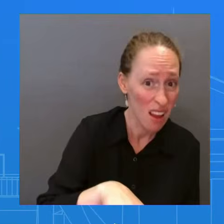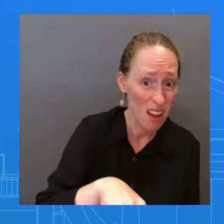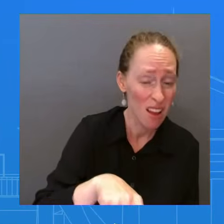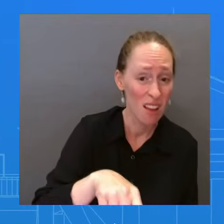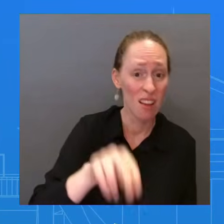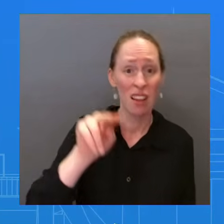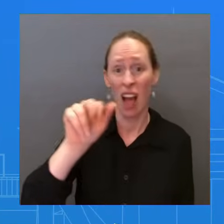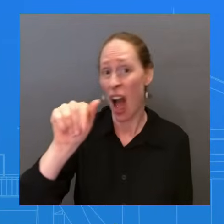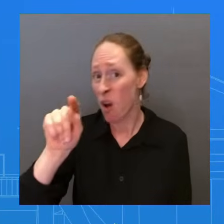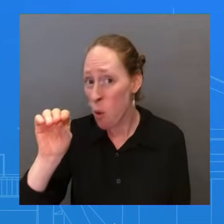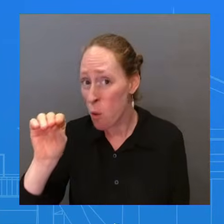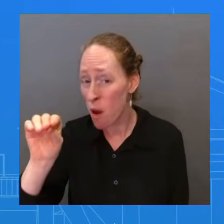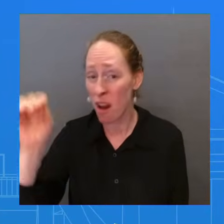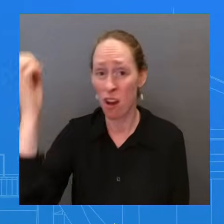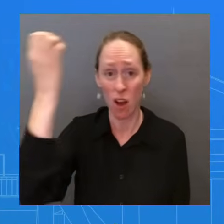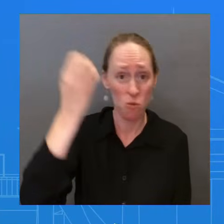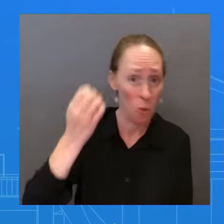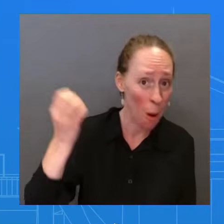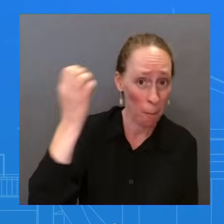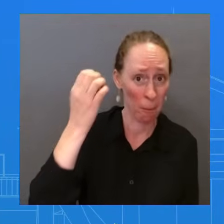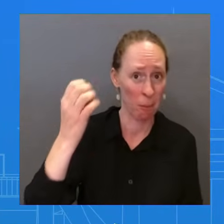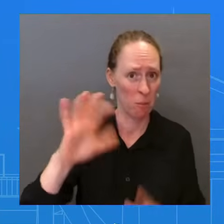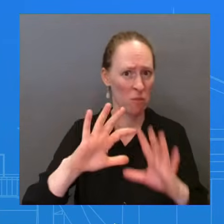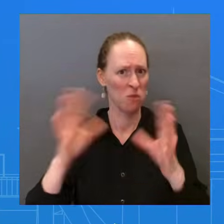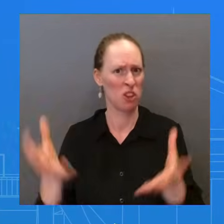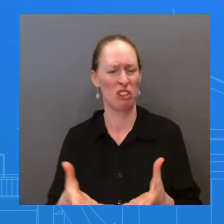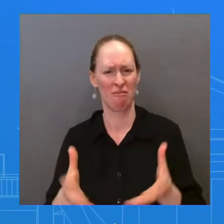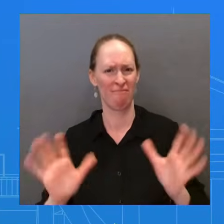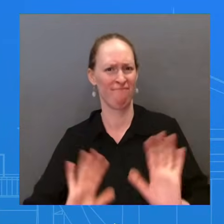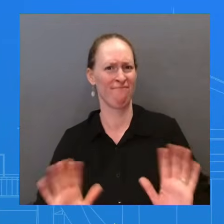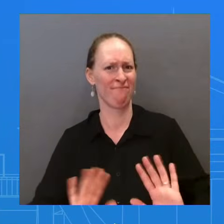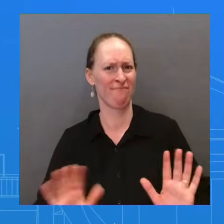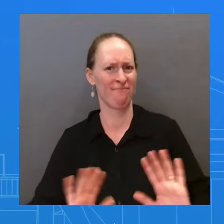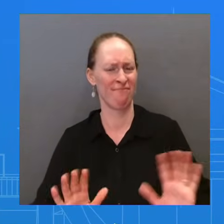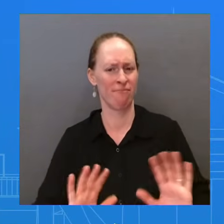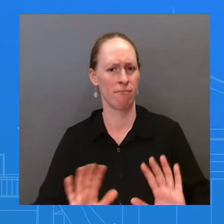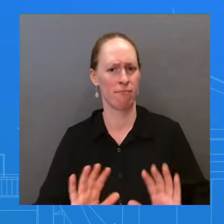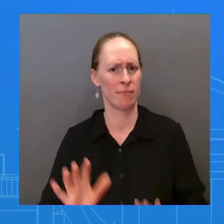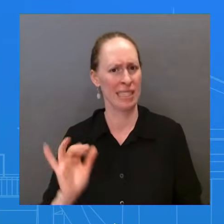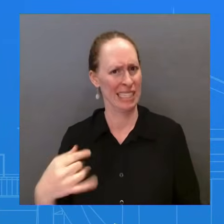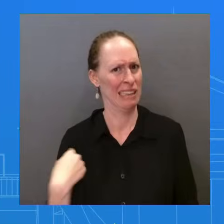as part of the thinking since the beginning. Ms. Jean-Pierre: Go ahead. The Press: John, just on the Ukraine aid.